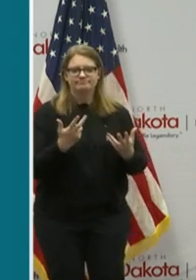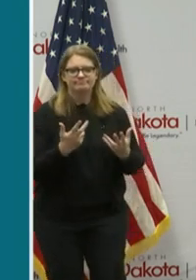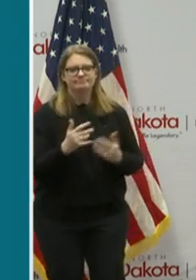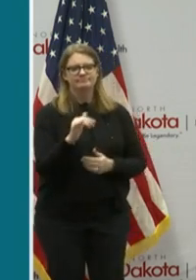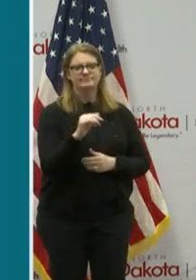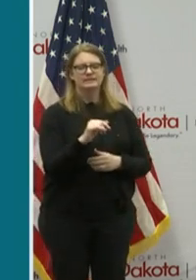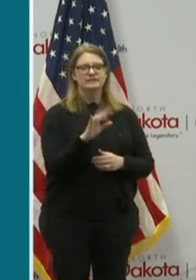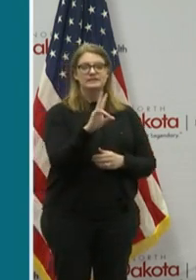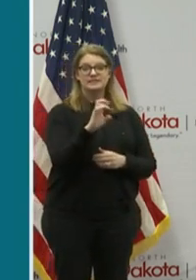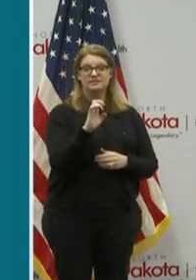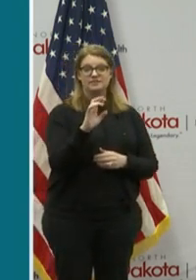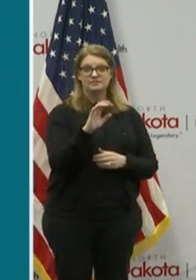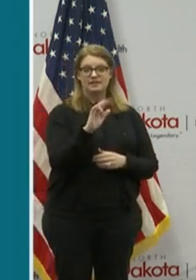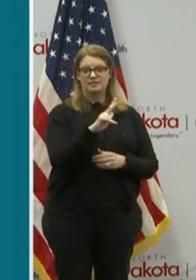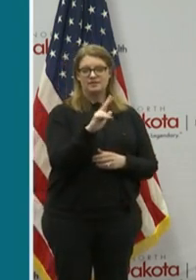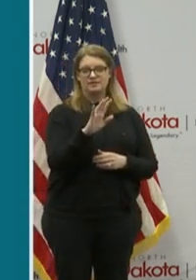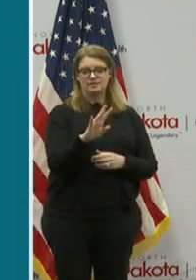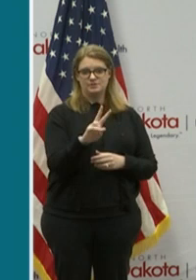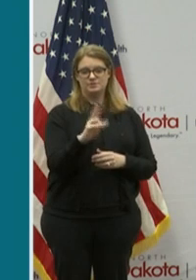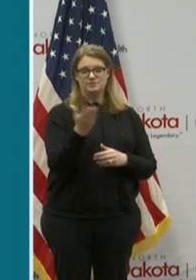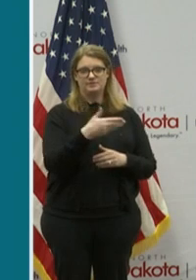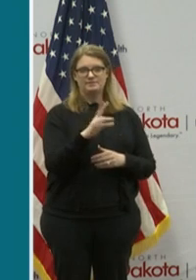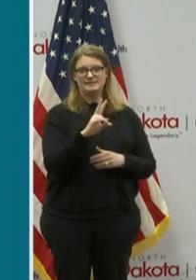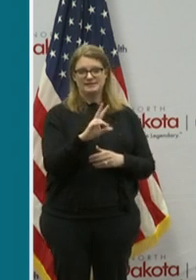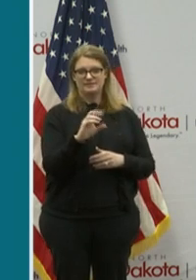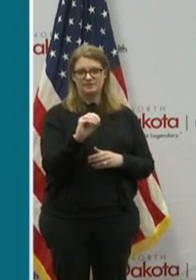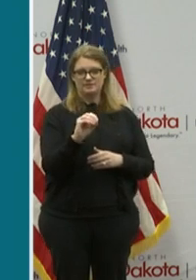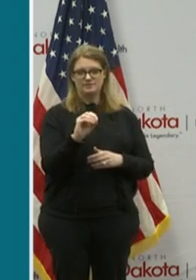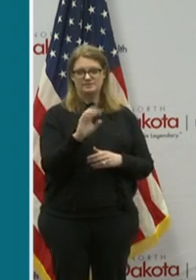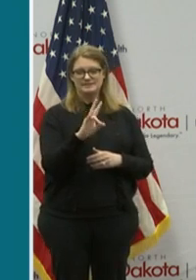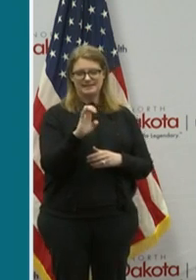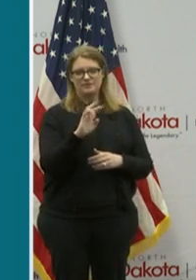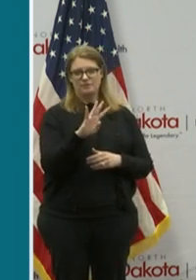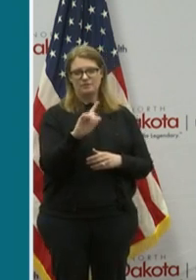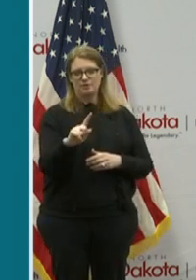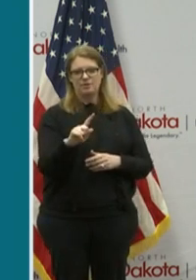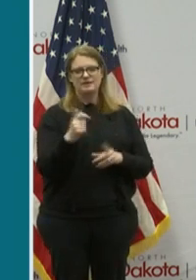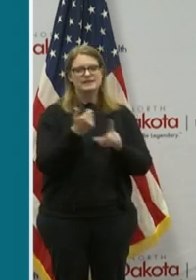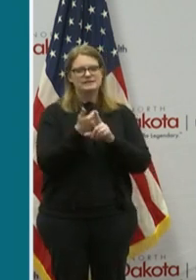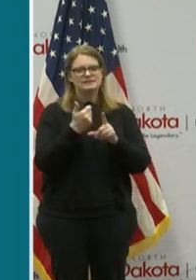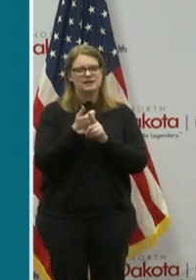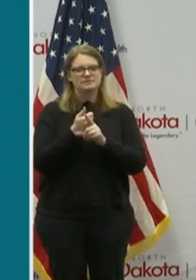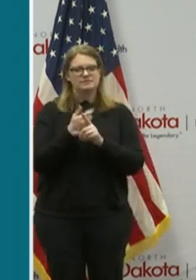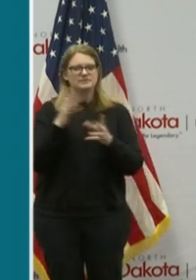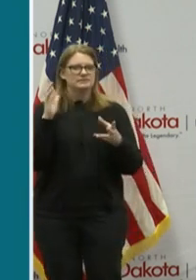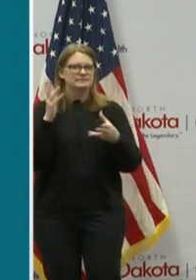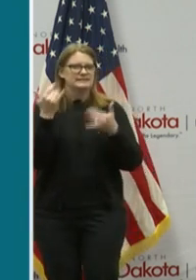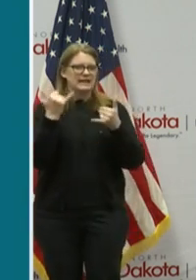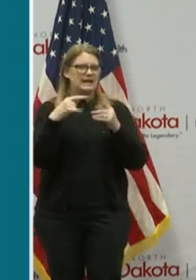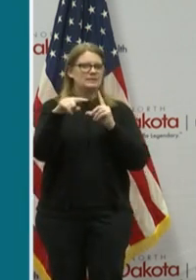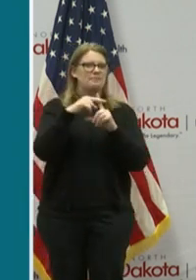TESTING RUN RATE. GOOD NEWS ON THAT, DIVIDING 32 INTO 741 IS 4.3%.